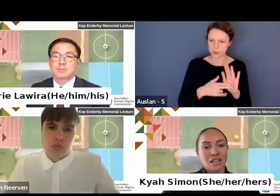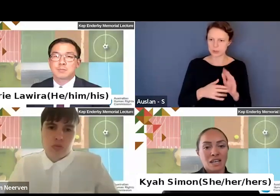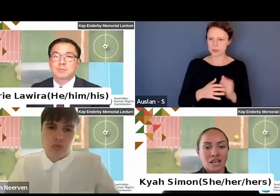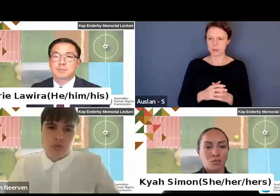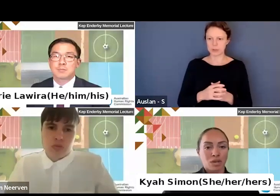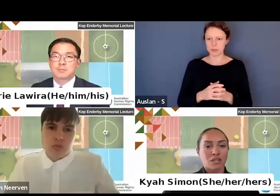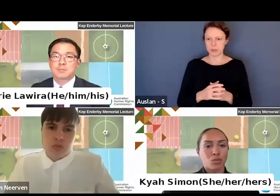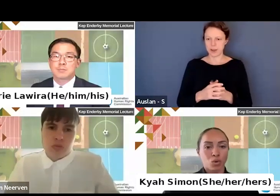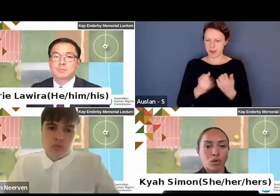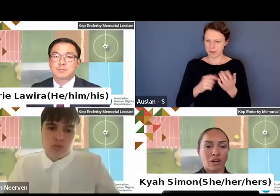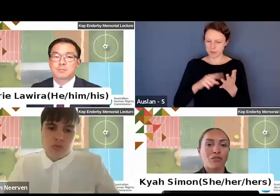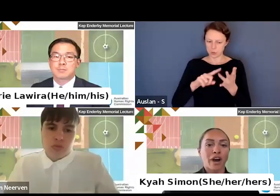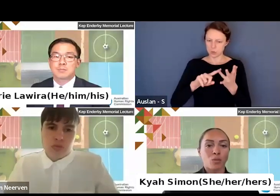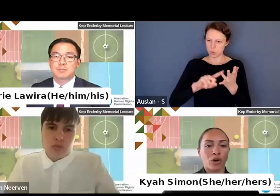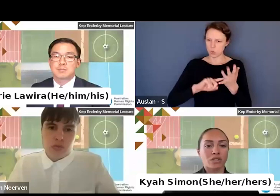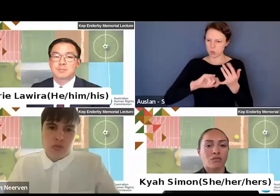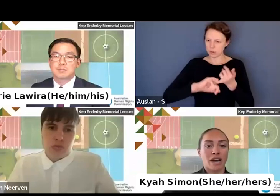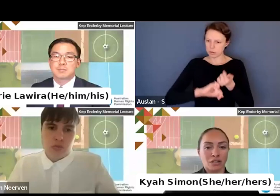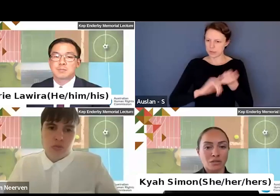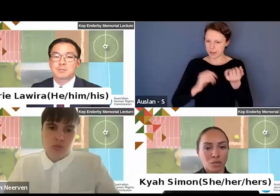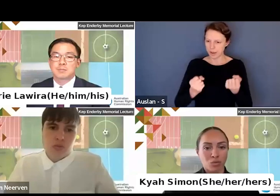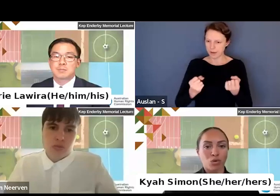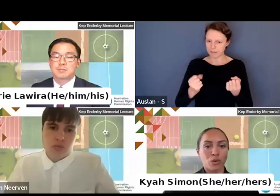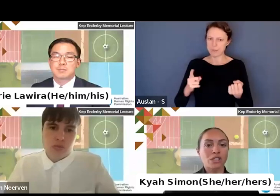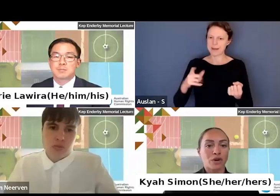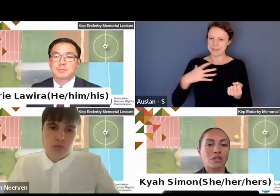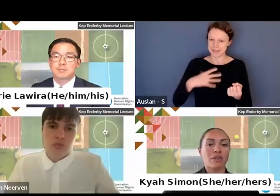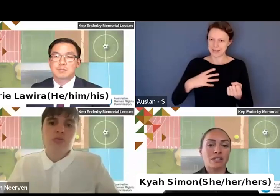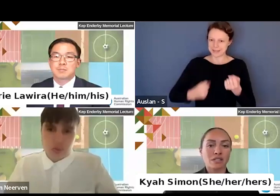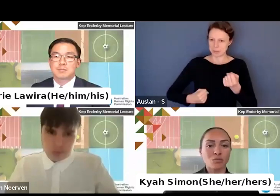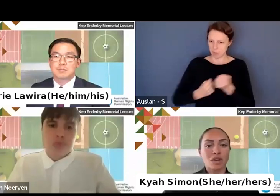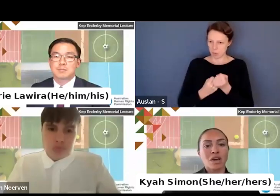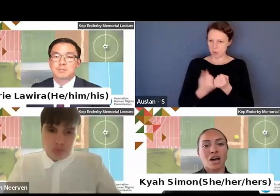there needs to be support and frameworks around people who experienced racism